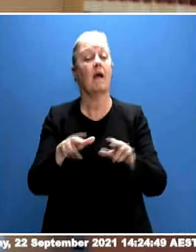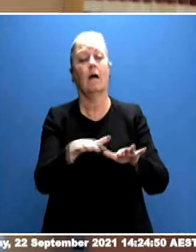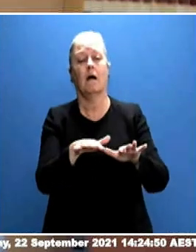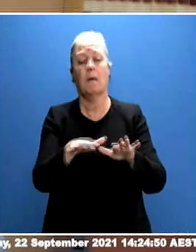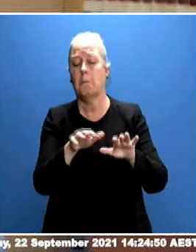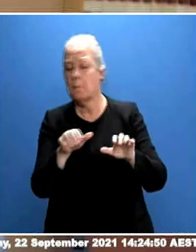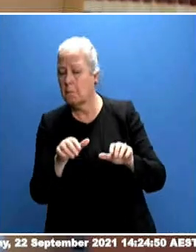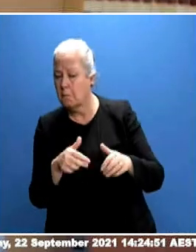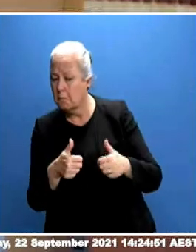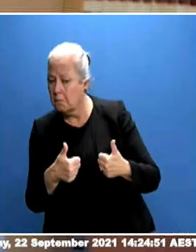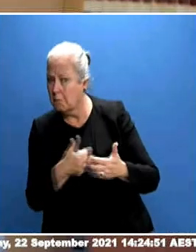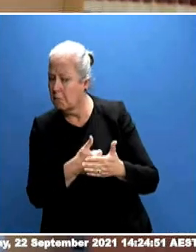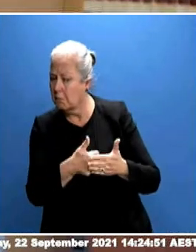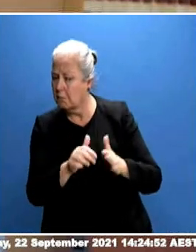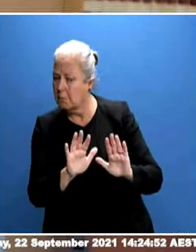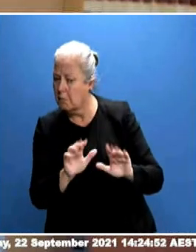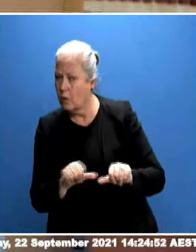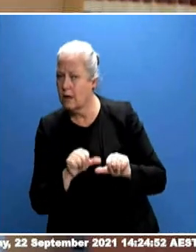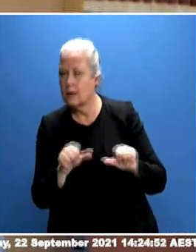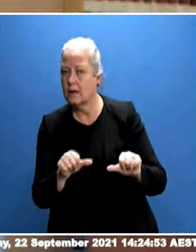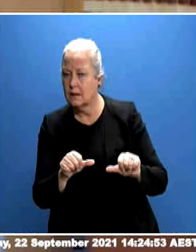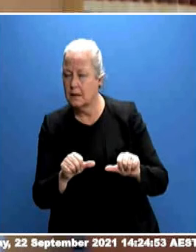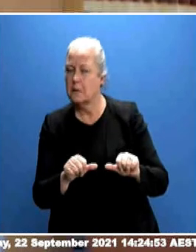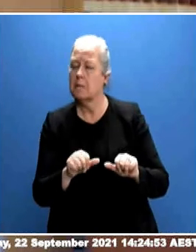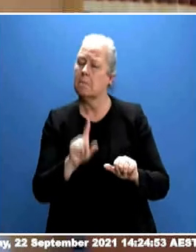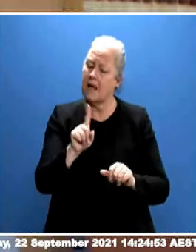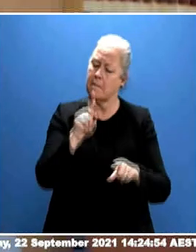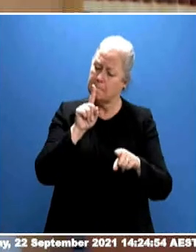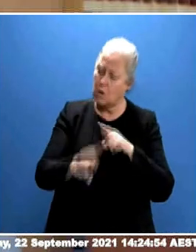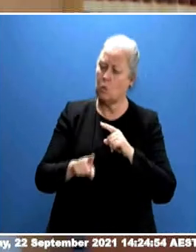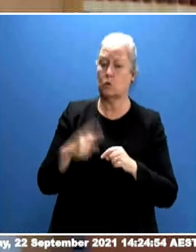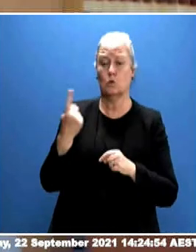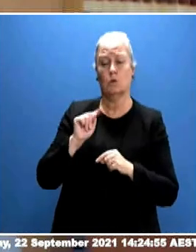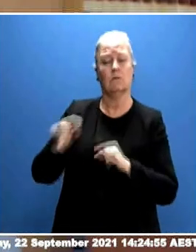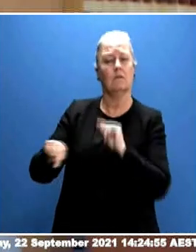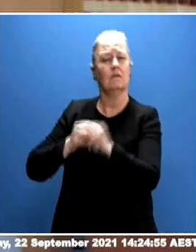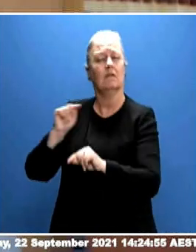We find that on the whole we don't try to go to the maximum time,